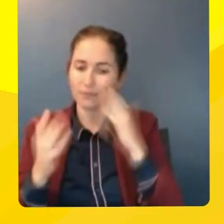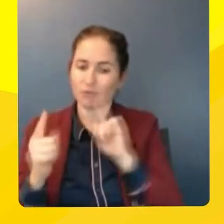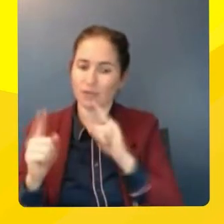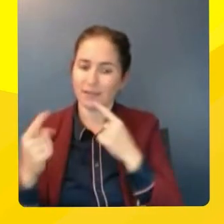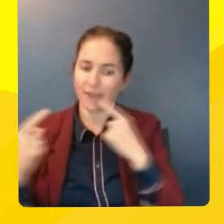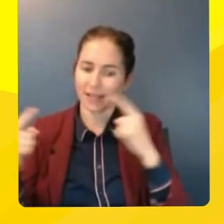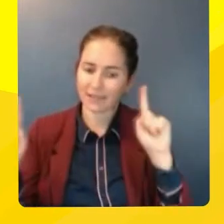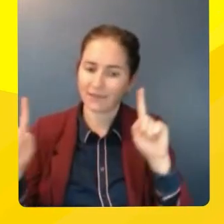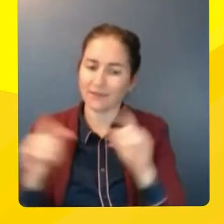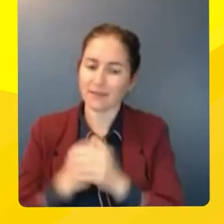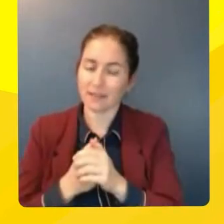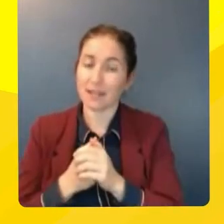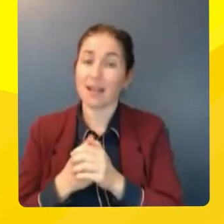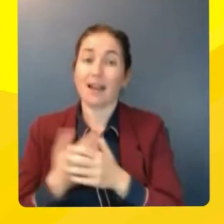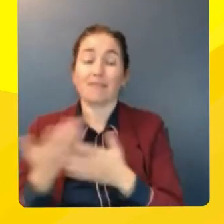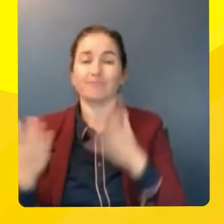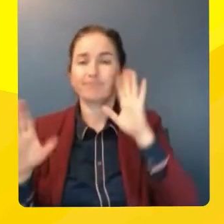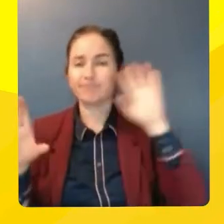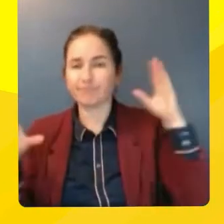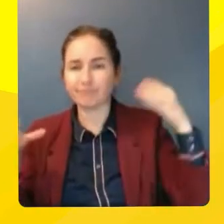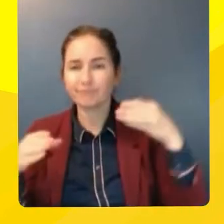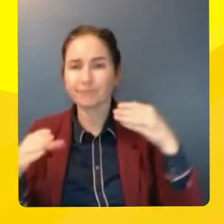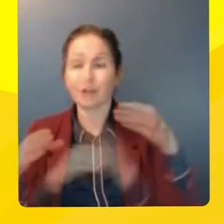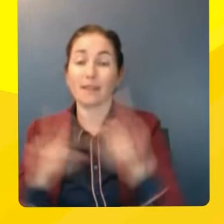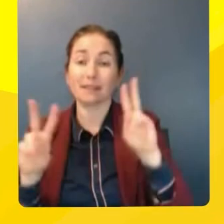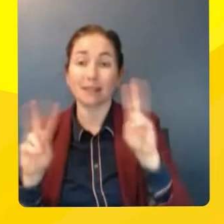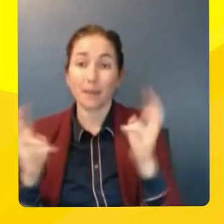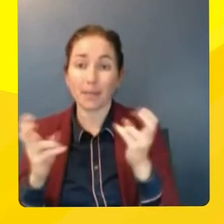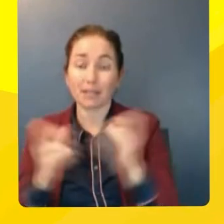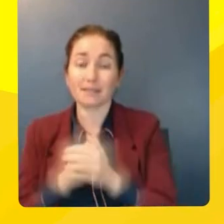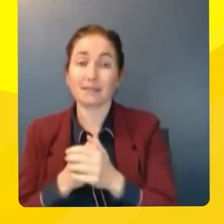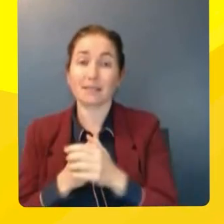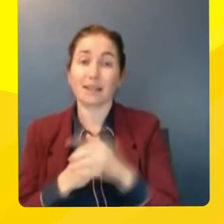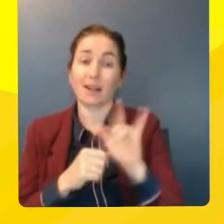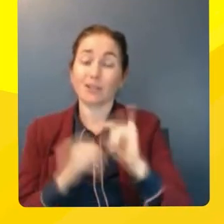They focus attention on the topic, they introduce time pressure,